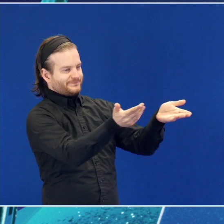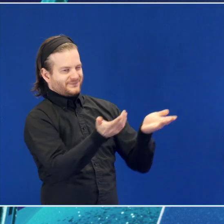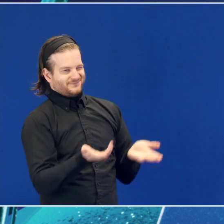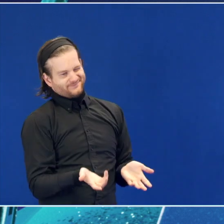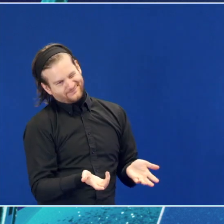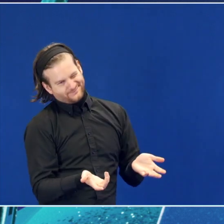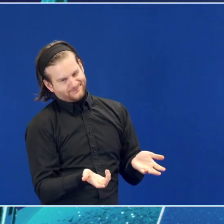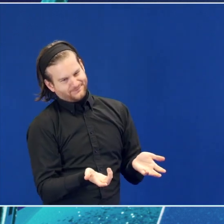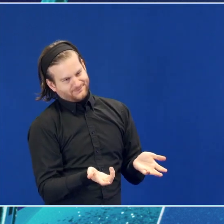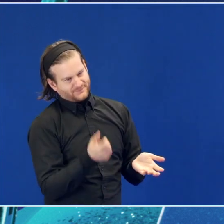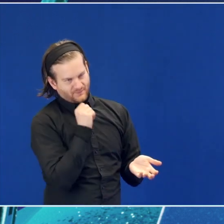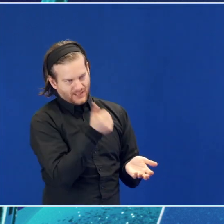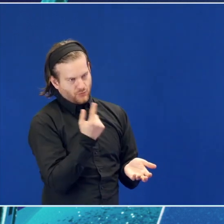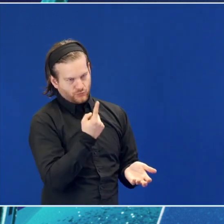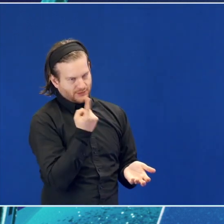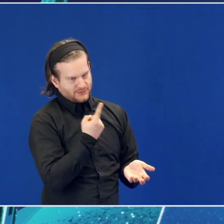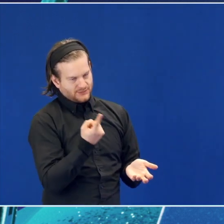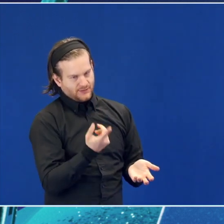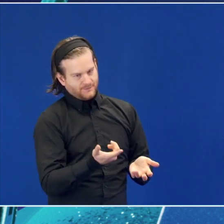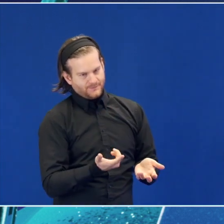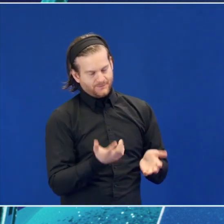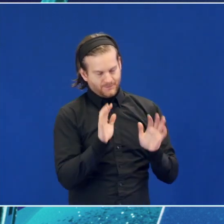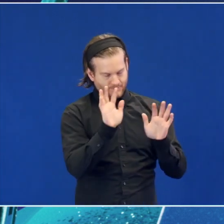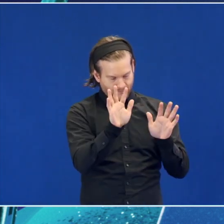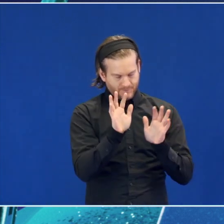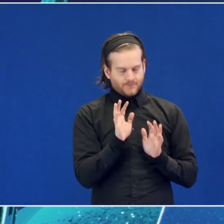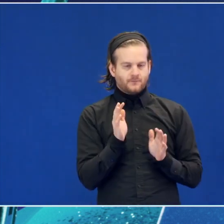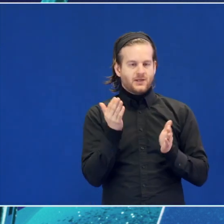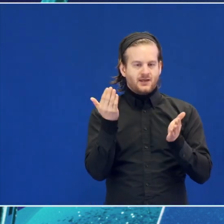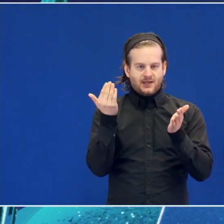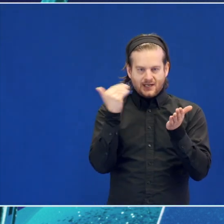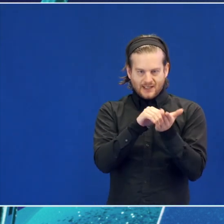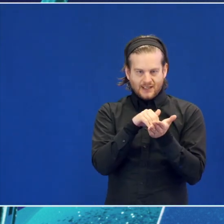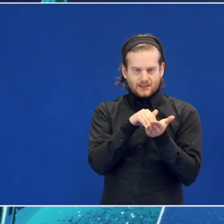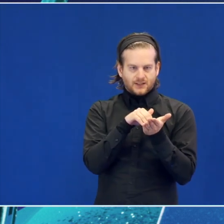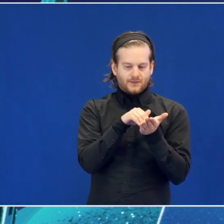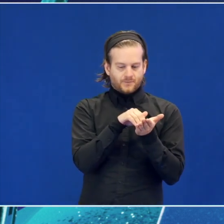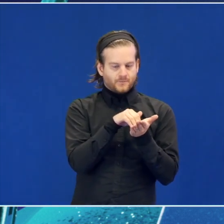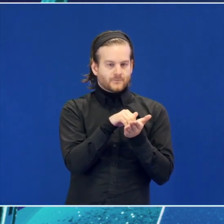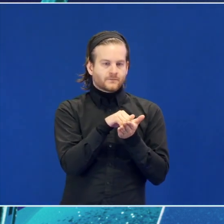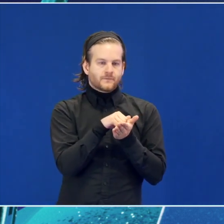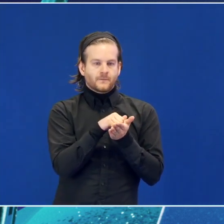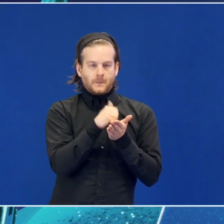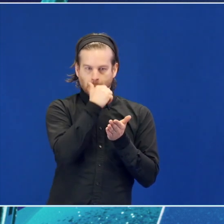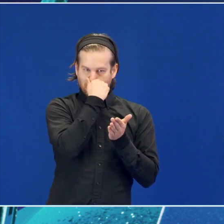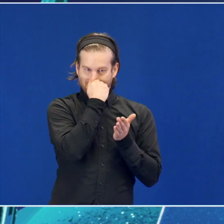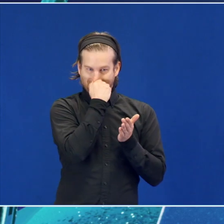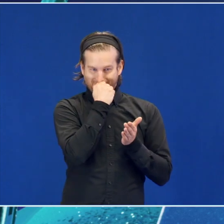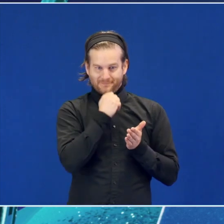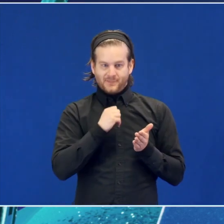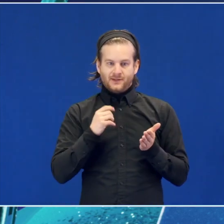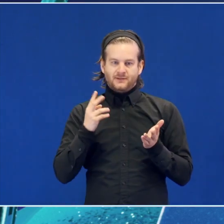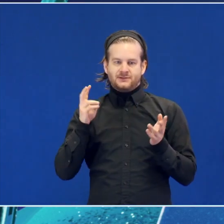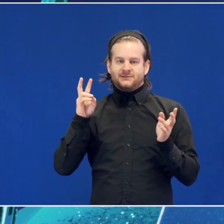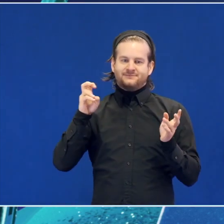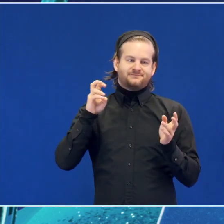So but, again, like it feels like a big black box where we're not certain like what factor is causing what.